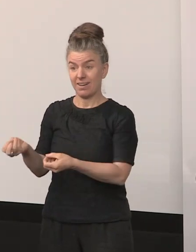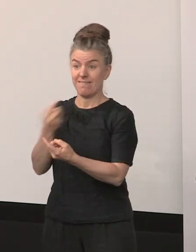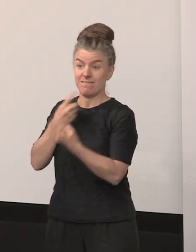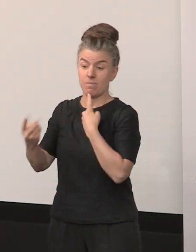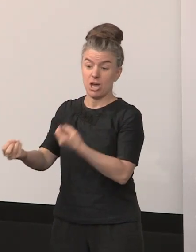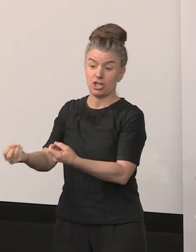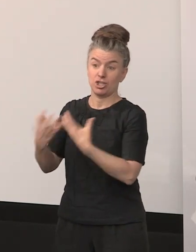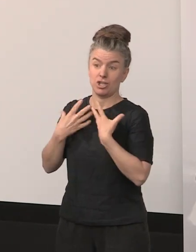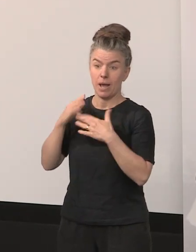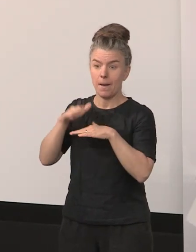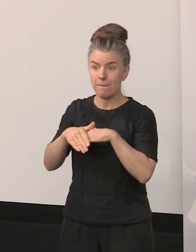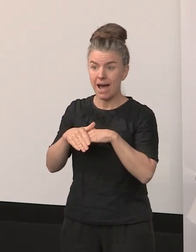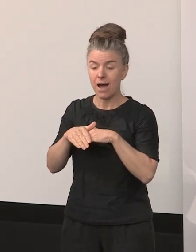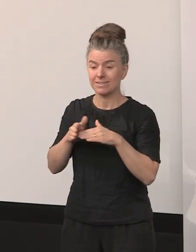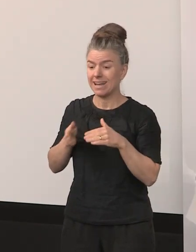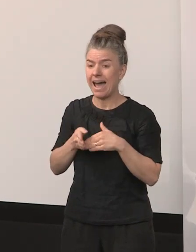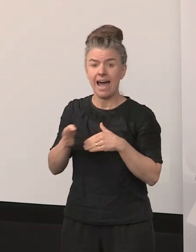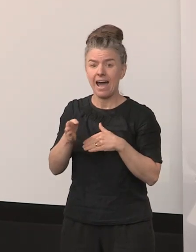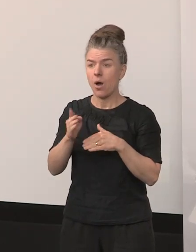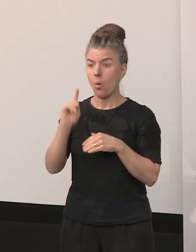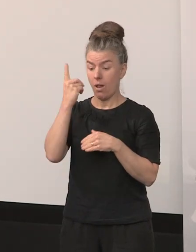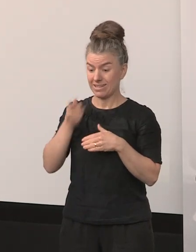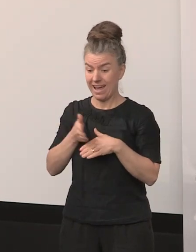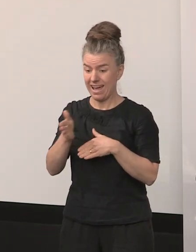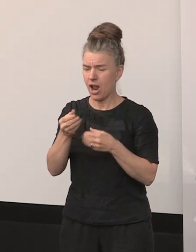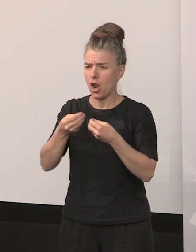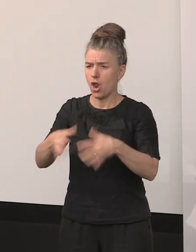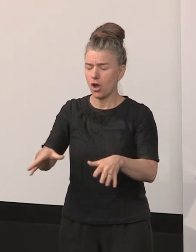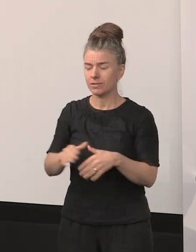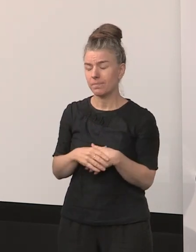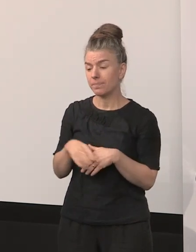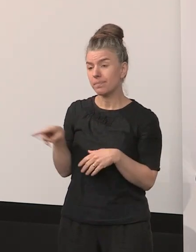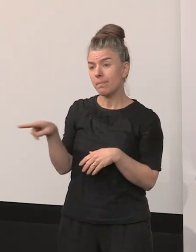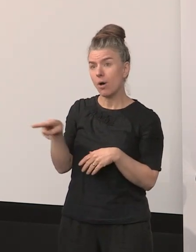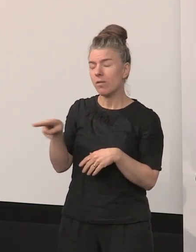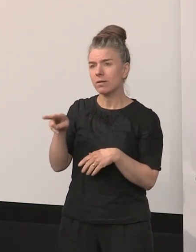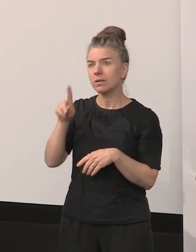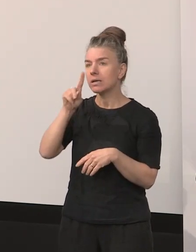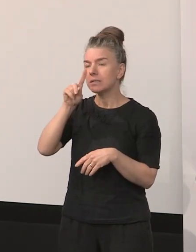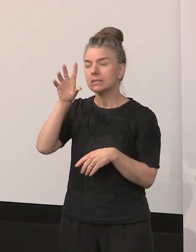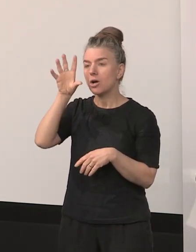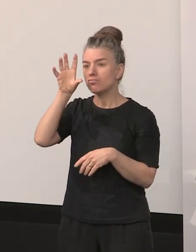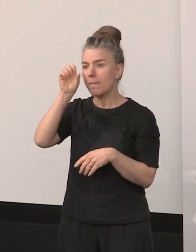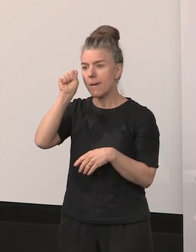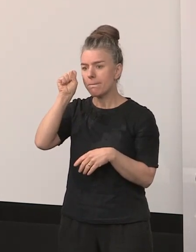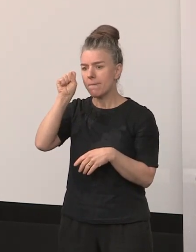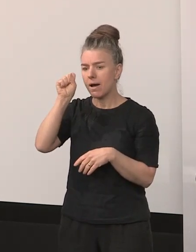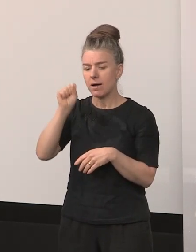follow-up interview on Tuesday evening, they volunteered the information about getting out